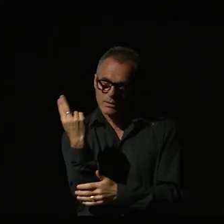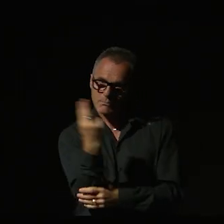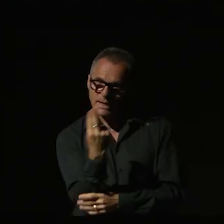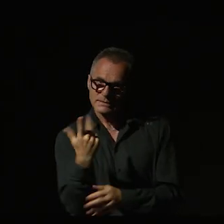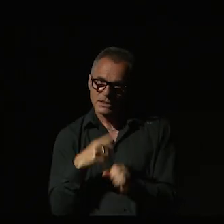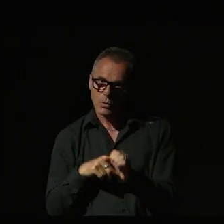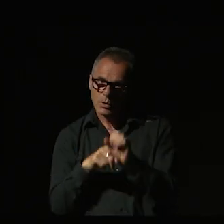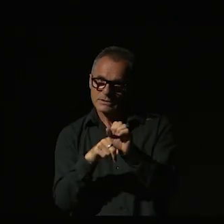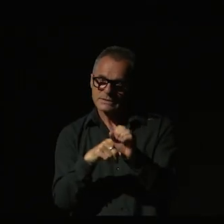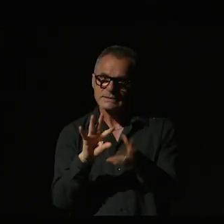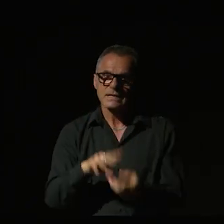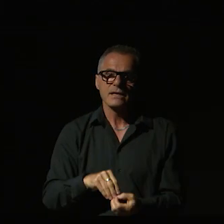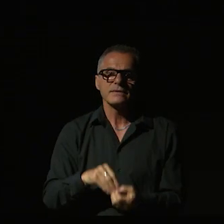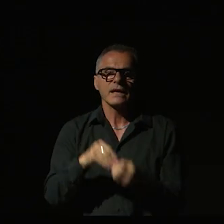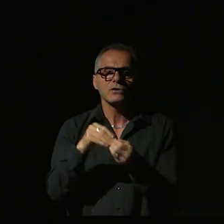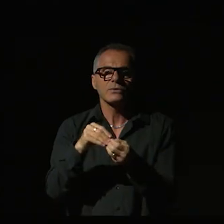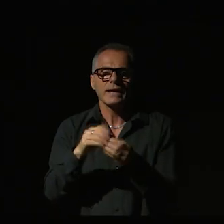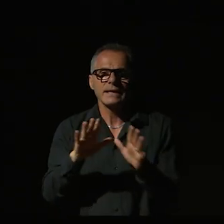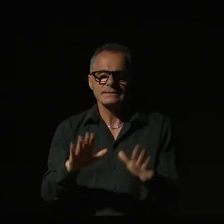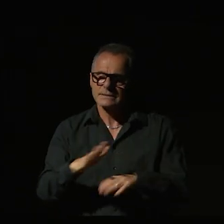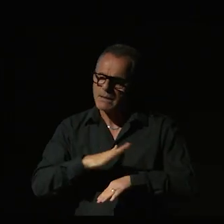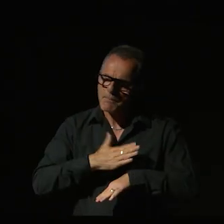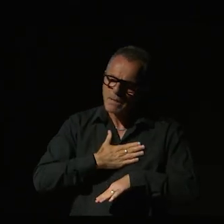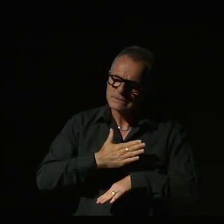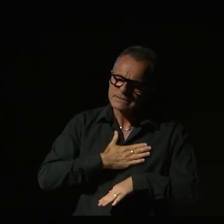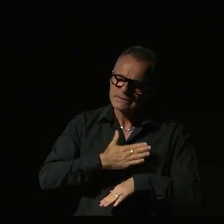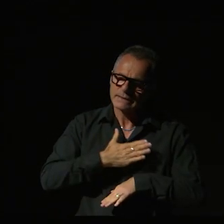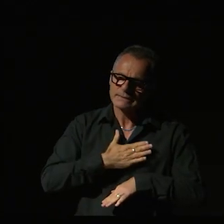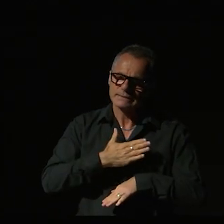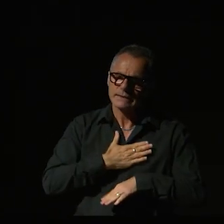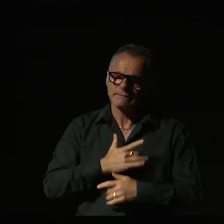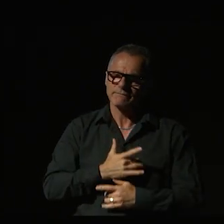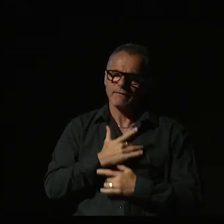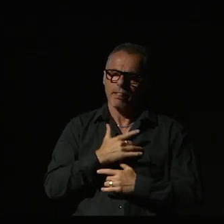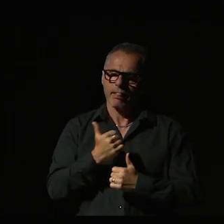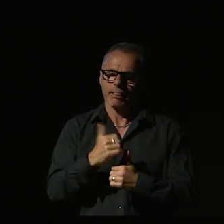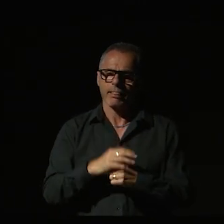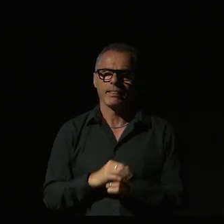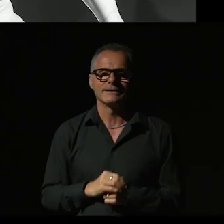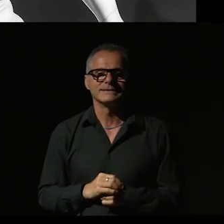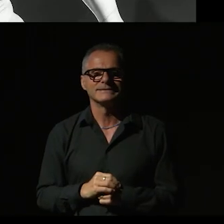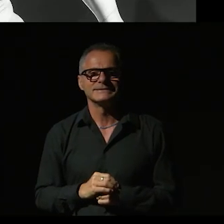that creates an almost trembling, pulsating surface. Rudolf, and I'm gonna finish,